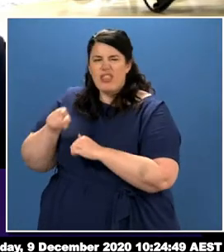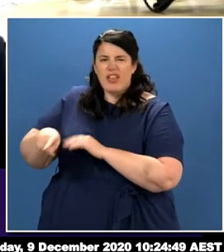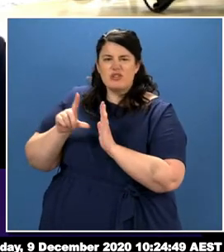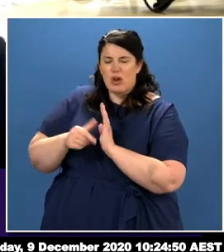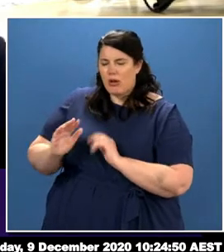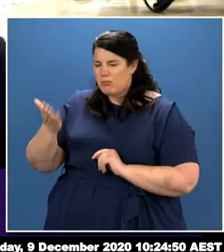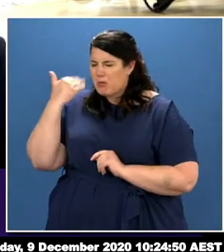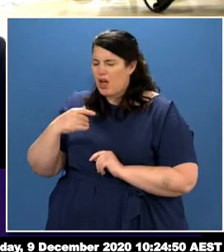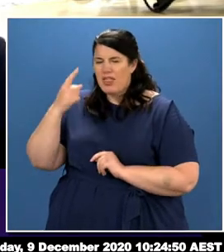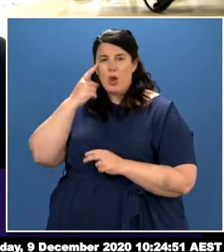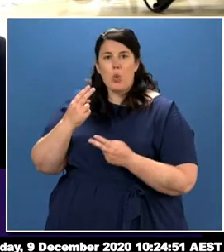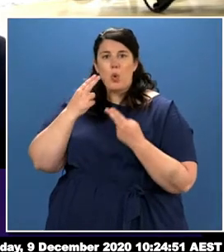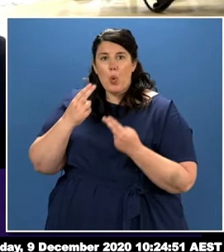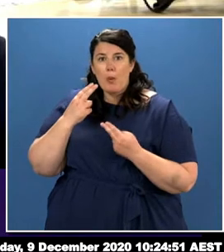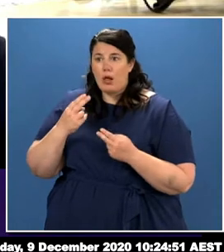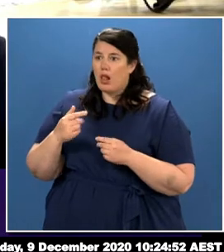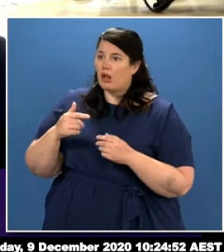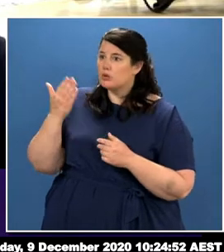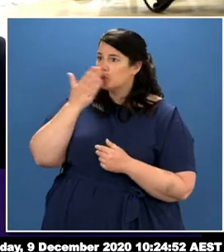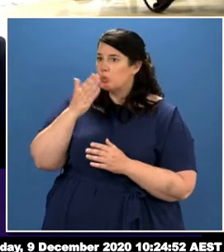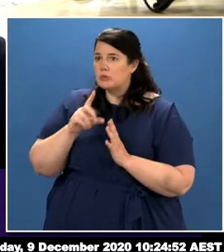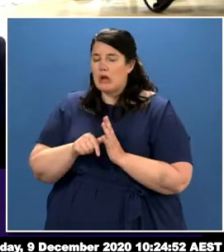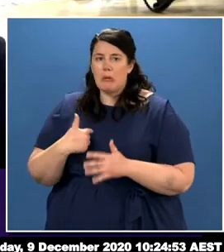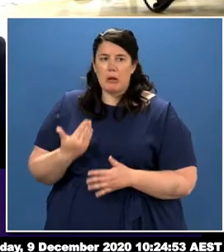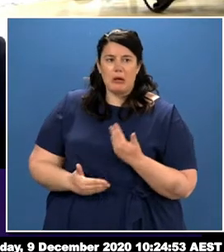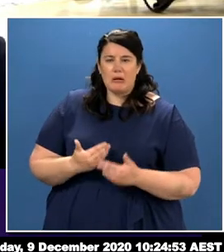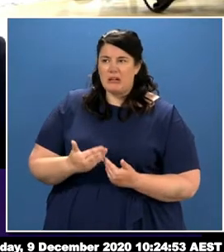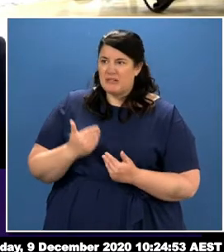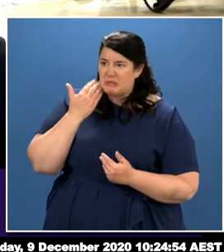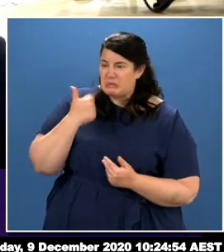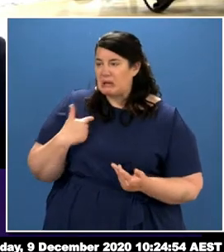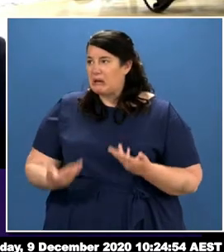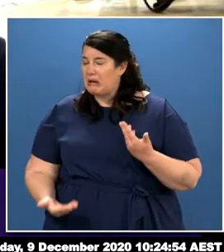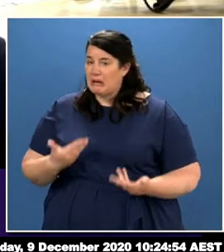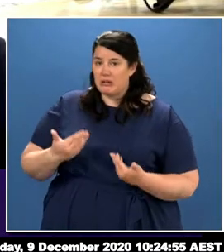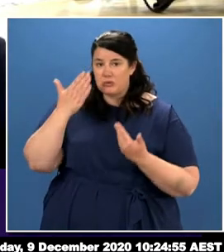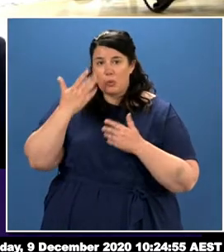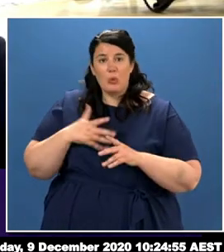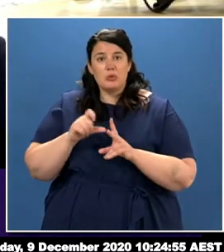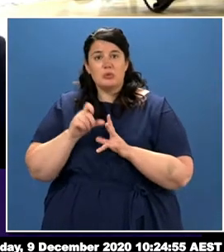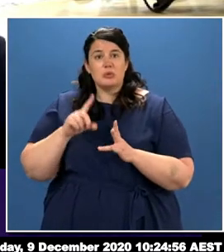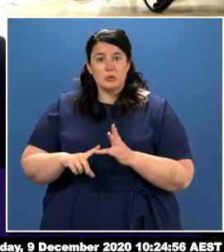it's quite normal for people not to be entirely sure of what they might want to do, especially when you think this is what I'm going to be